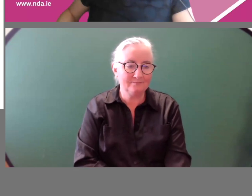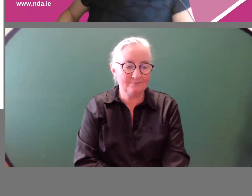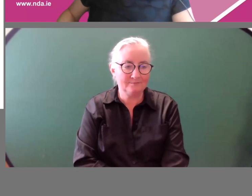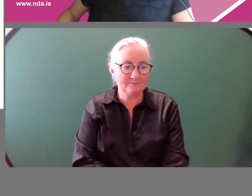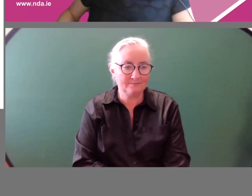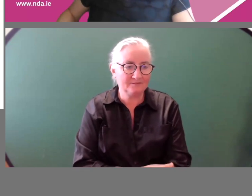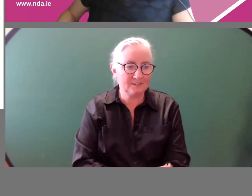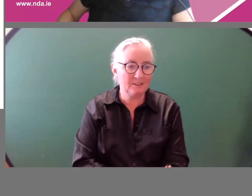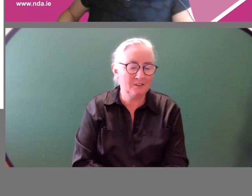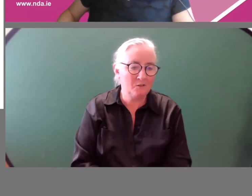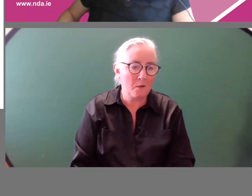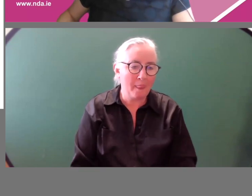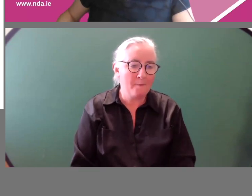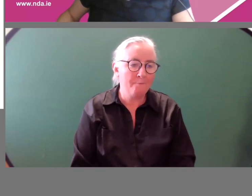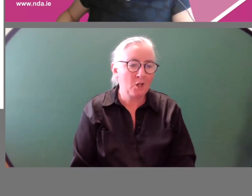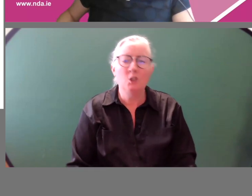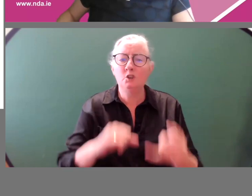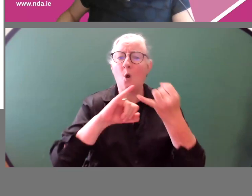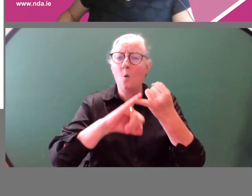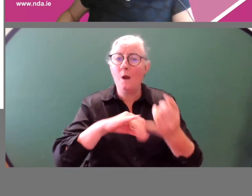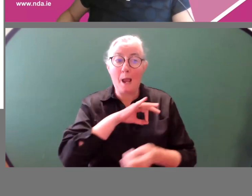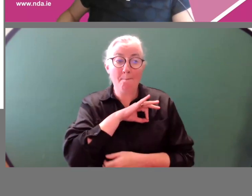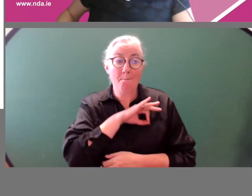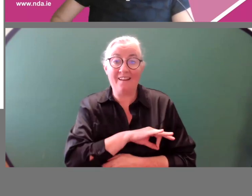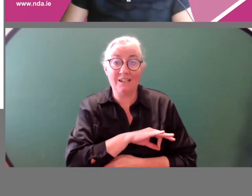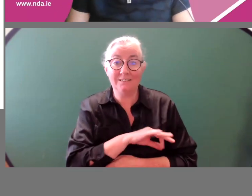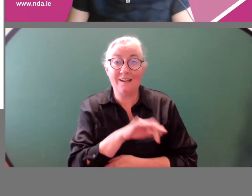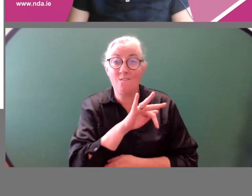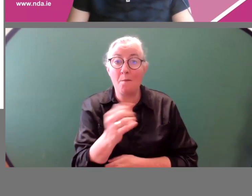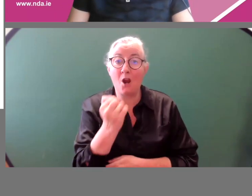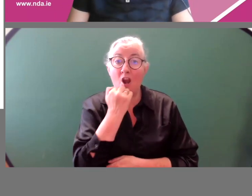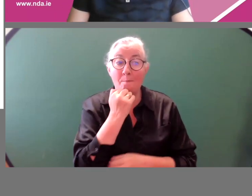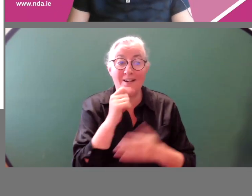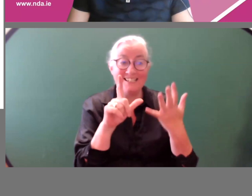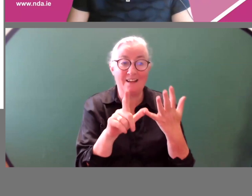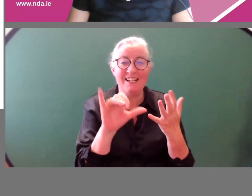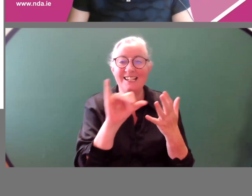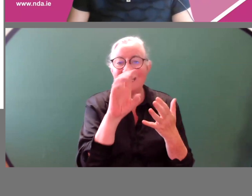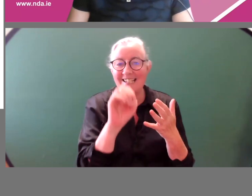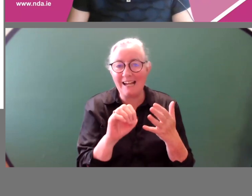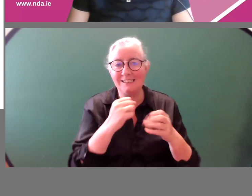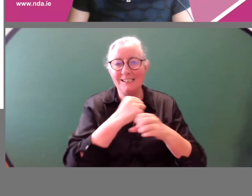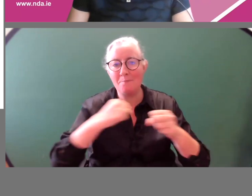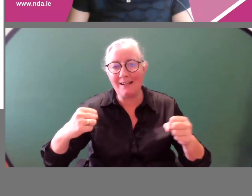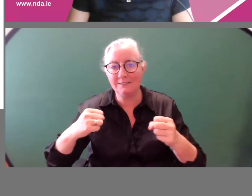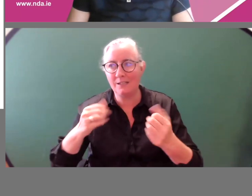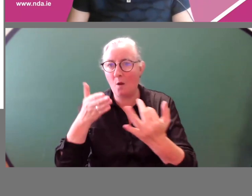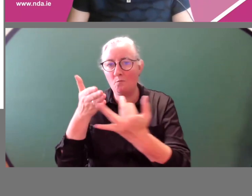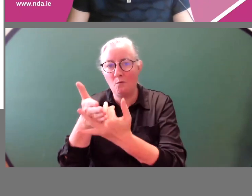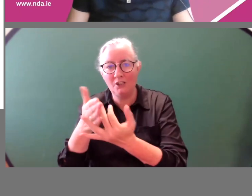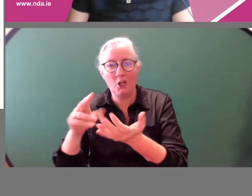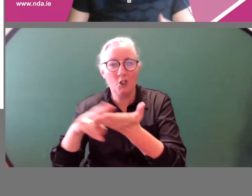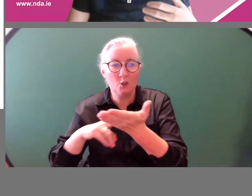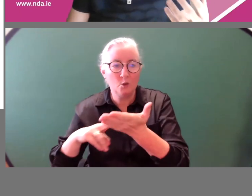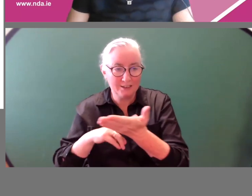So who benefits from principle 7? So when we are looking at size and space in relation to